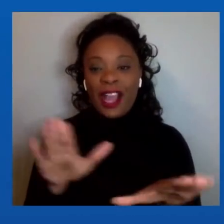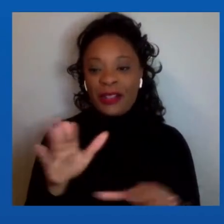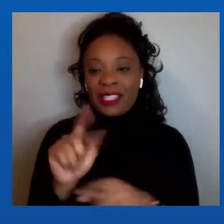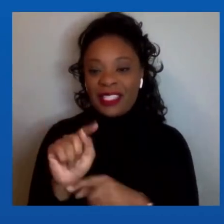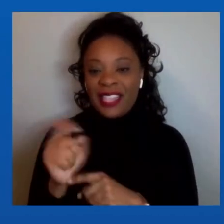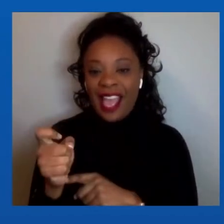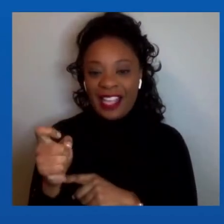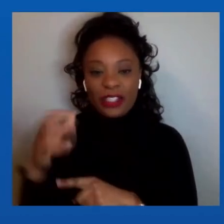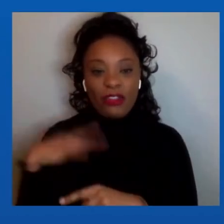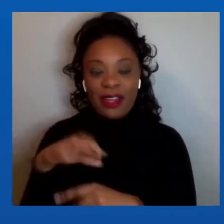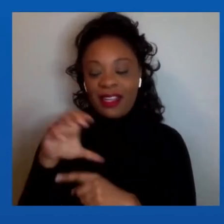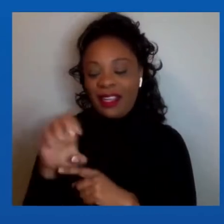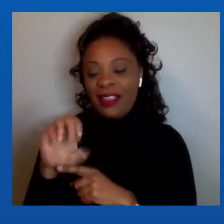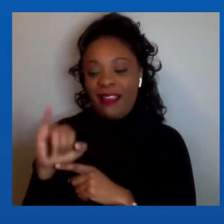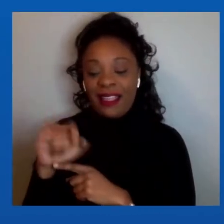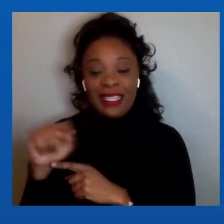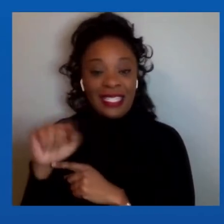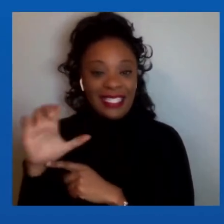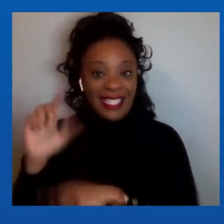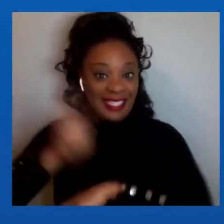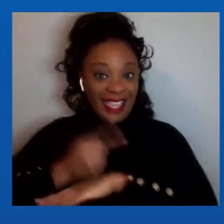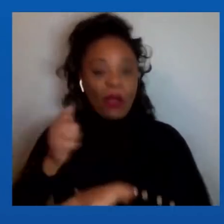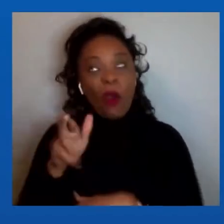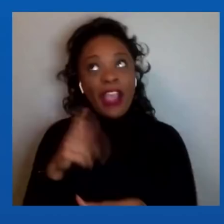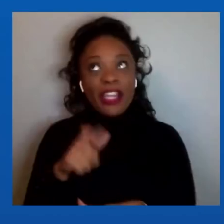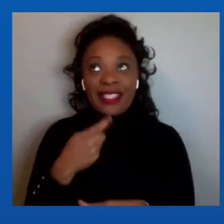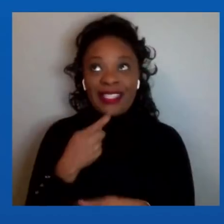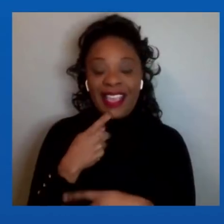Day or I should say, get your child tax credit